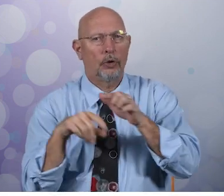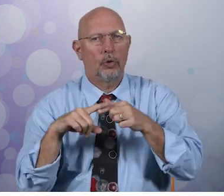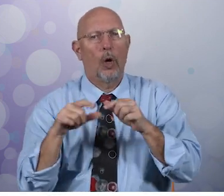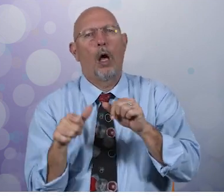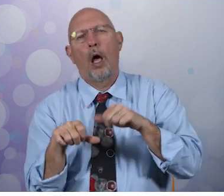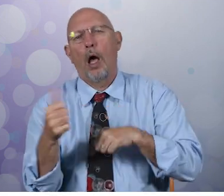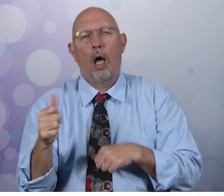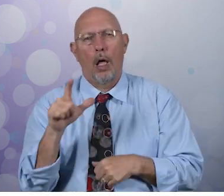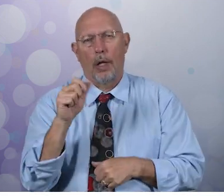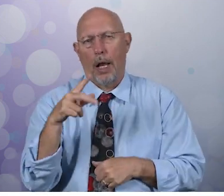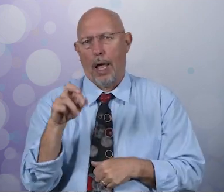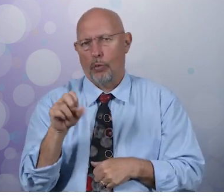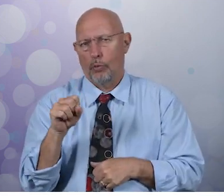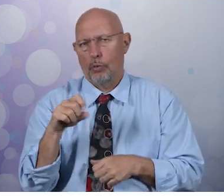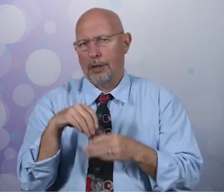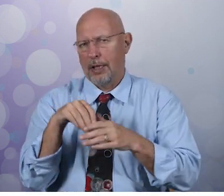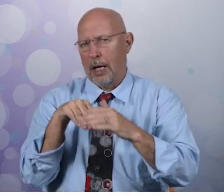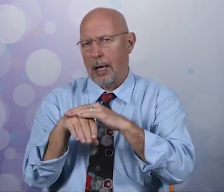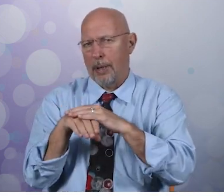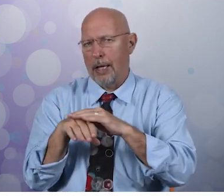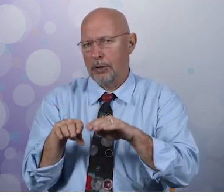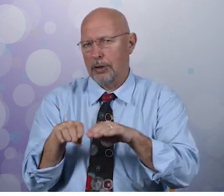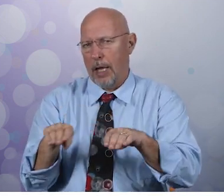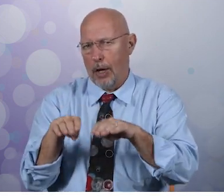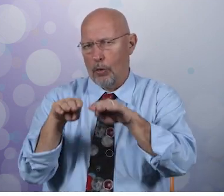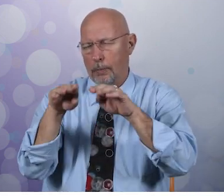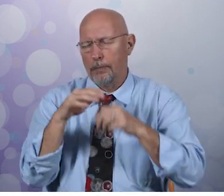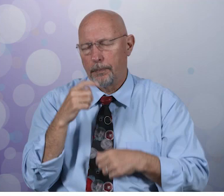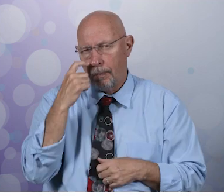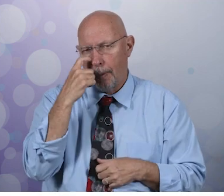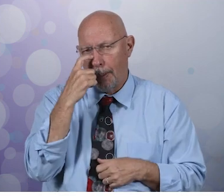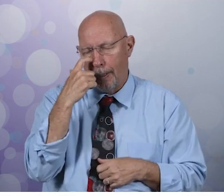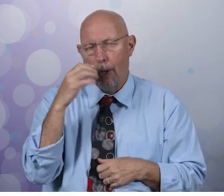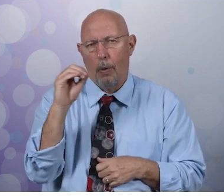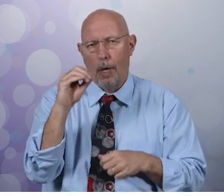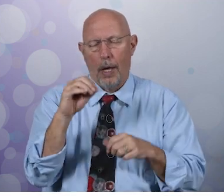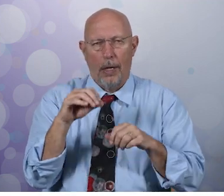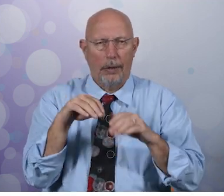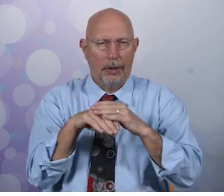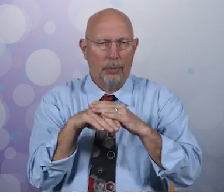in the accommodations layer. Ohio's accessibility system offers